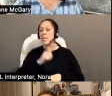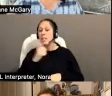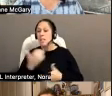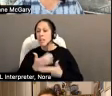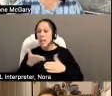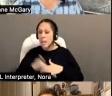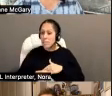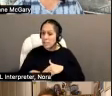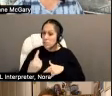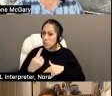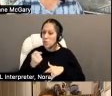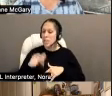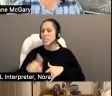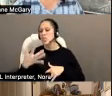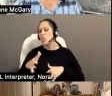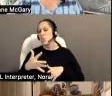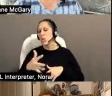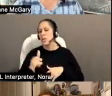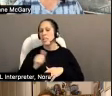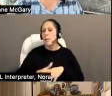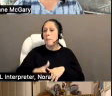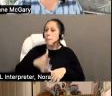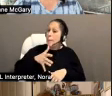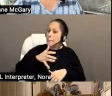one. So this one's sort of the the Mom. Okay.